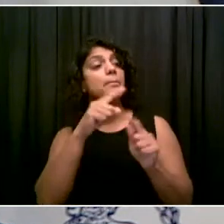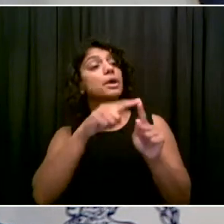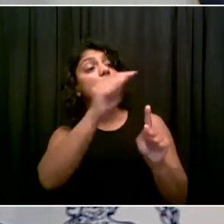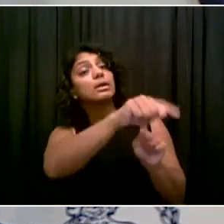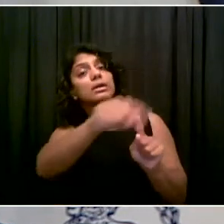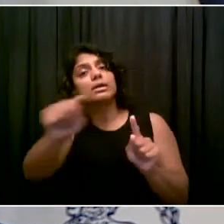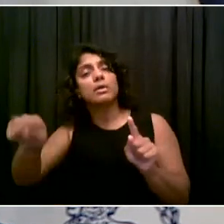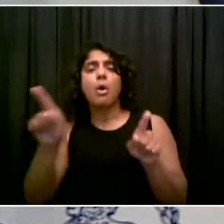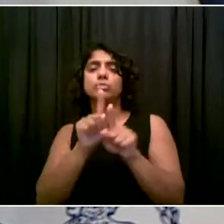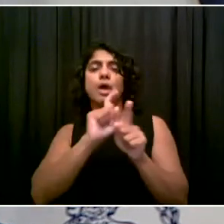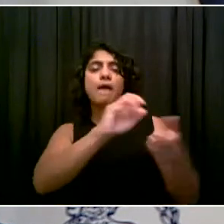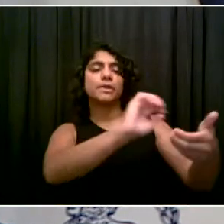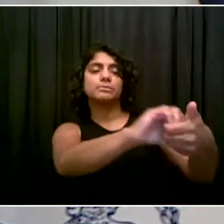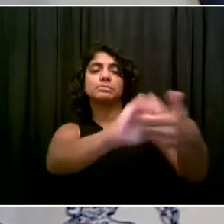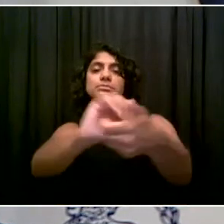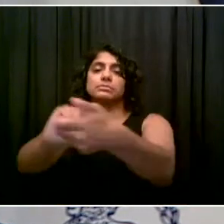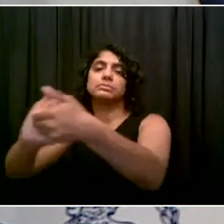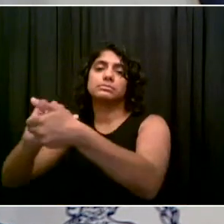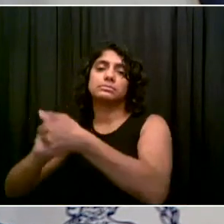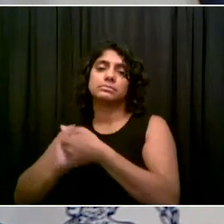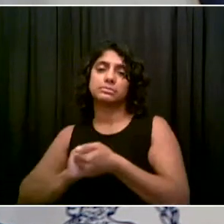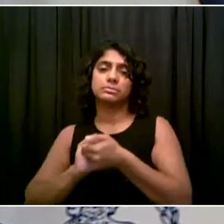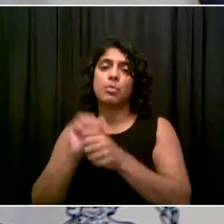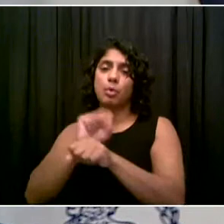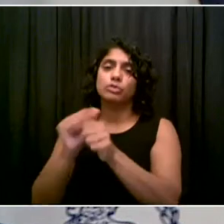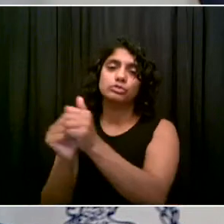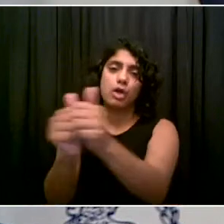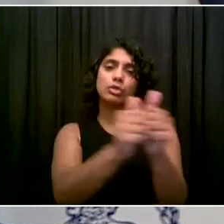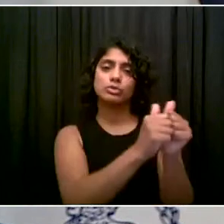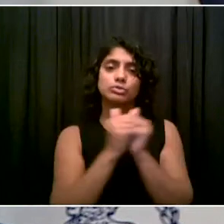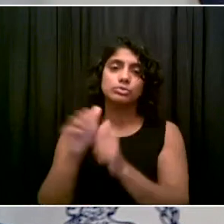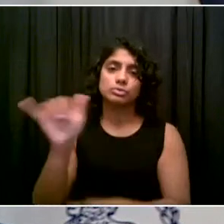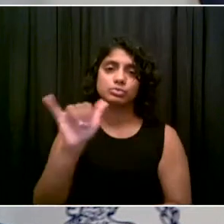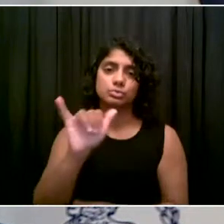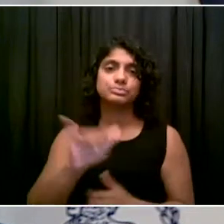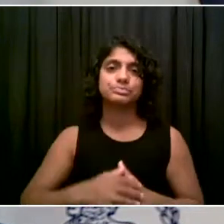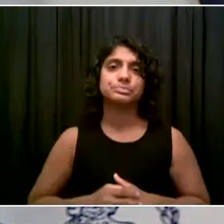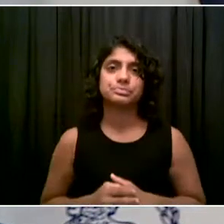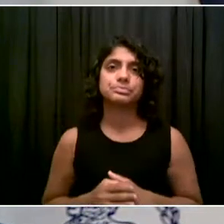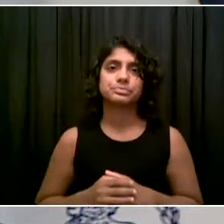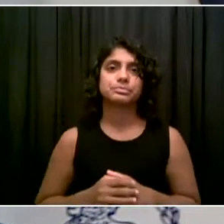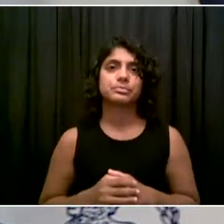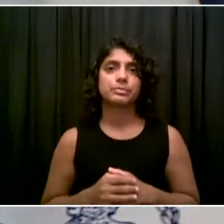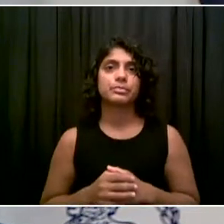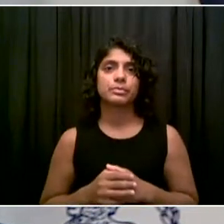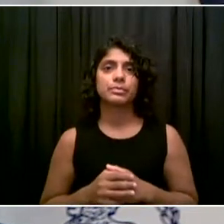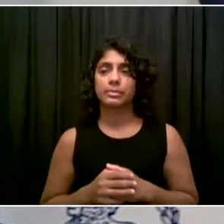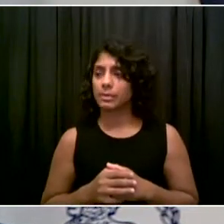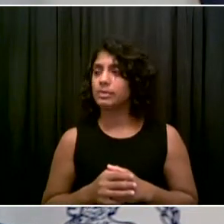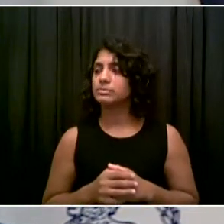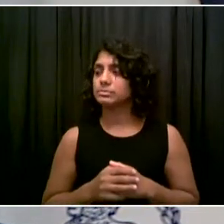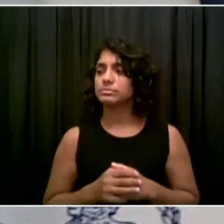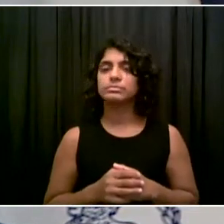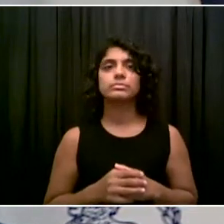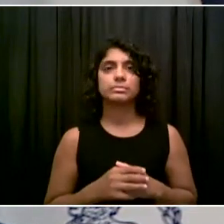CORSUE, WORK WITH EVERYONE IN CONTINUE TO BUILD ASMUH C CONSENSUS IN THE CITY,